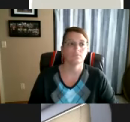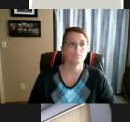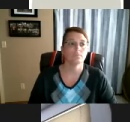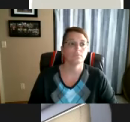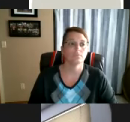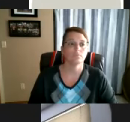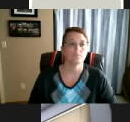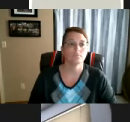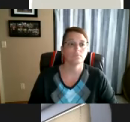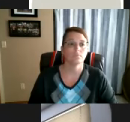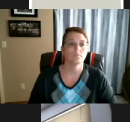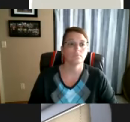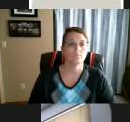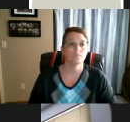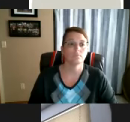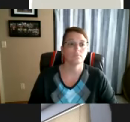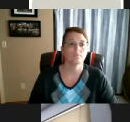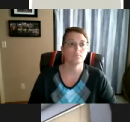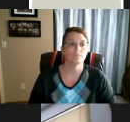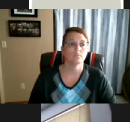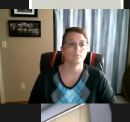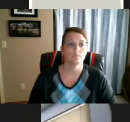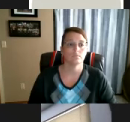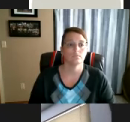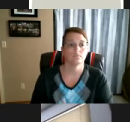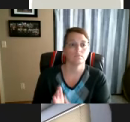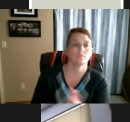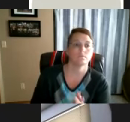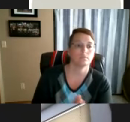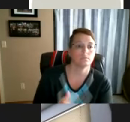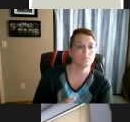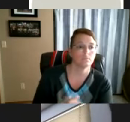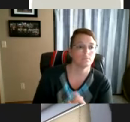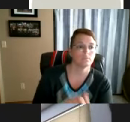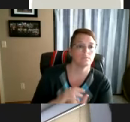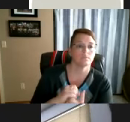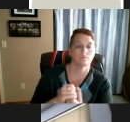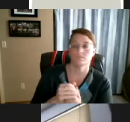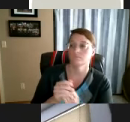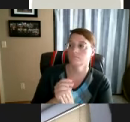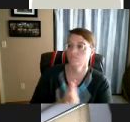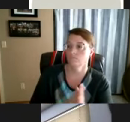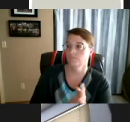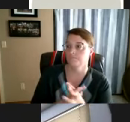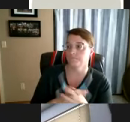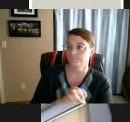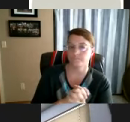that there are so many fre, so many different types of disabilities that we may experience